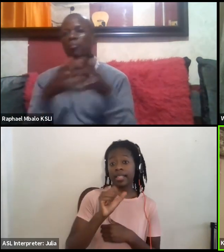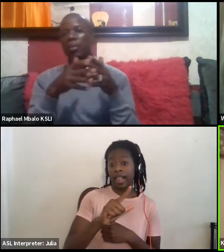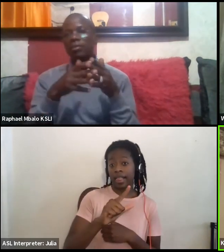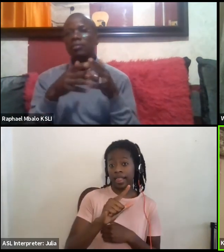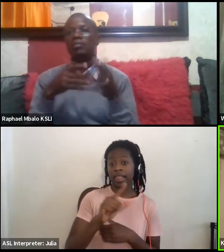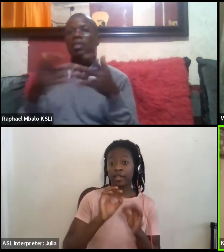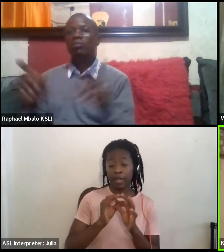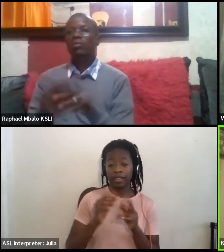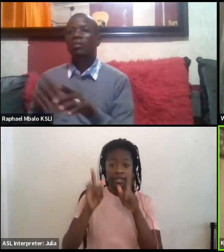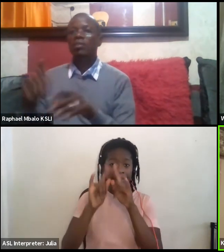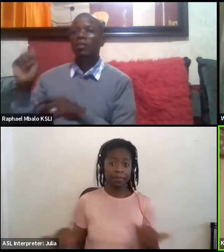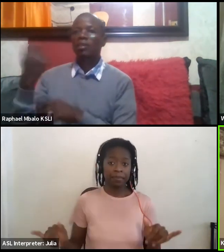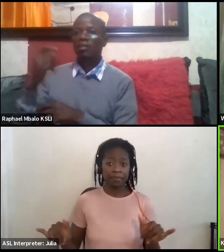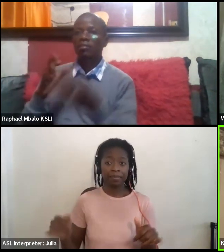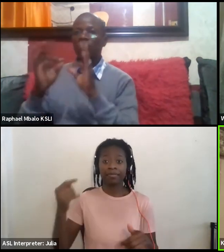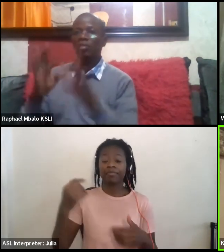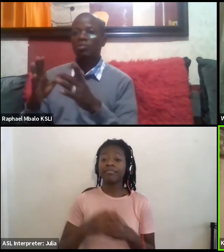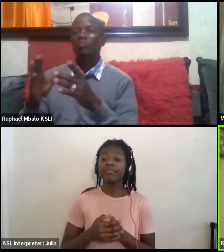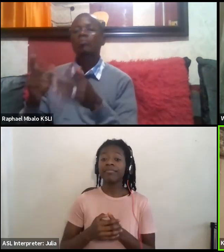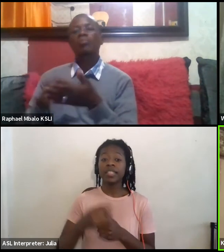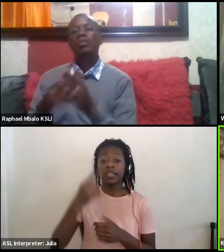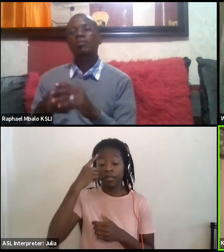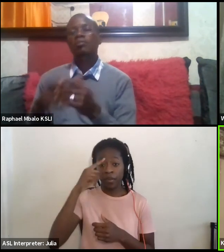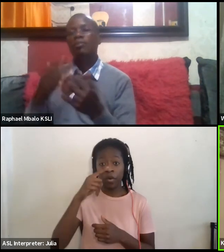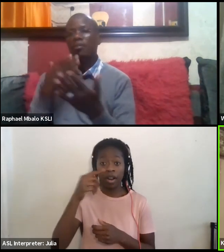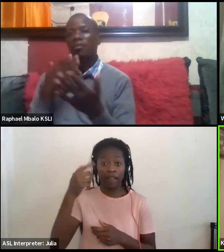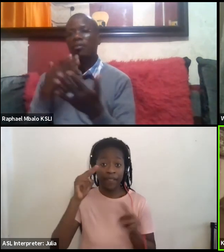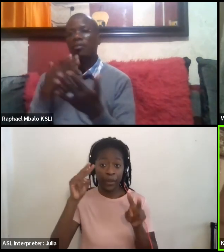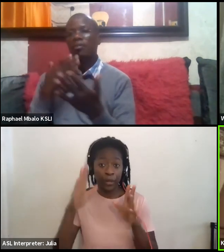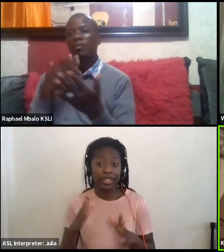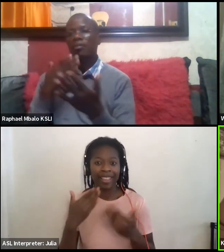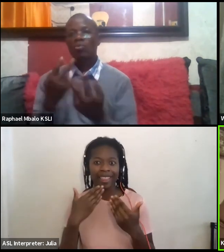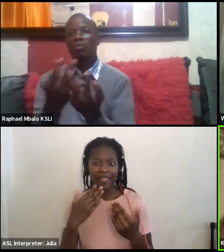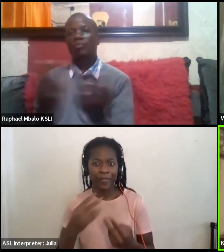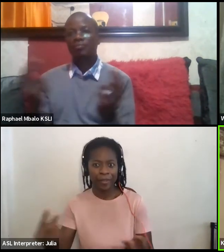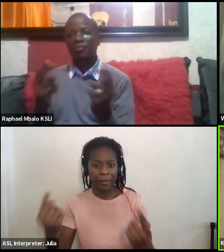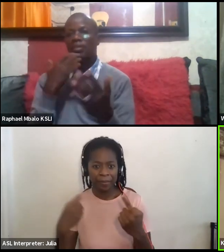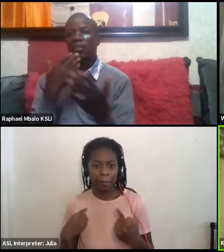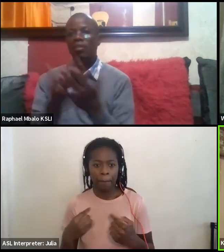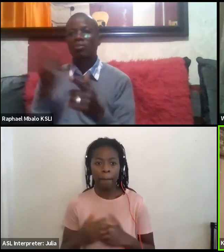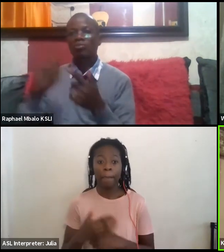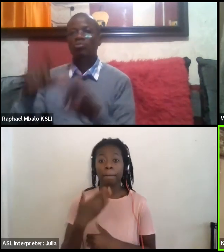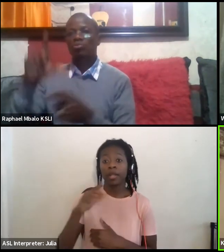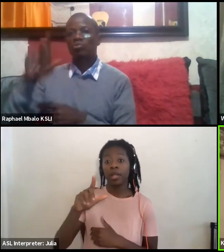So for our viewers, thank you. Thank you so much to Lucy who was earlier our KSL interpreter